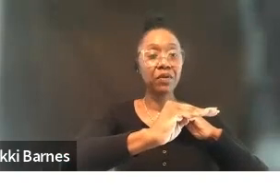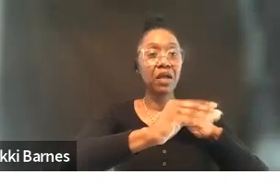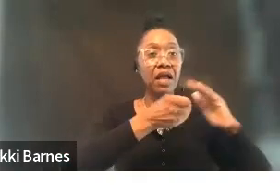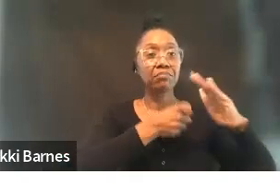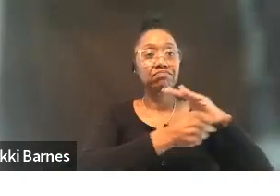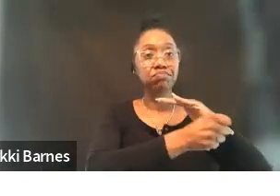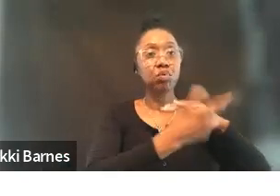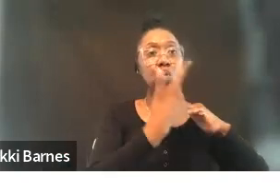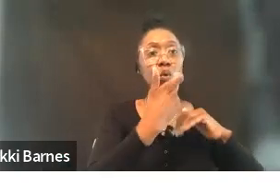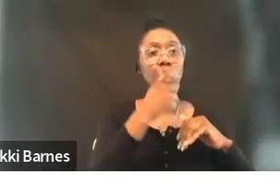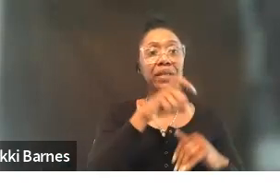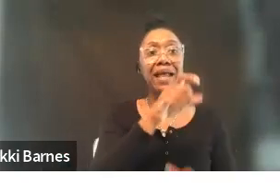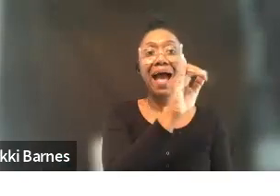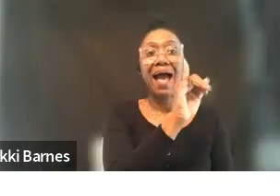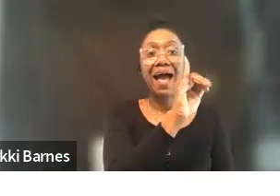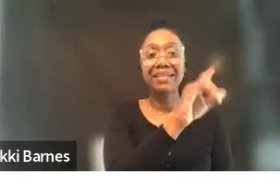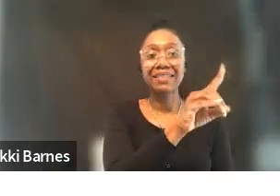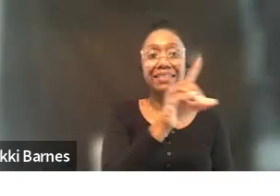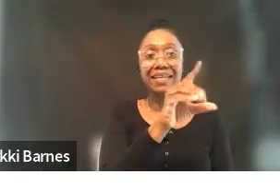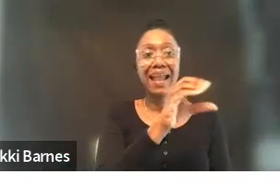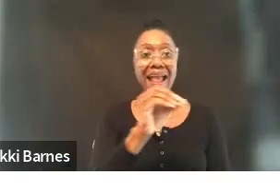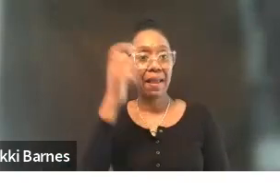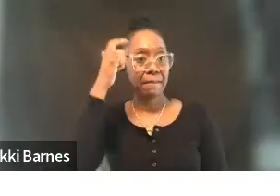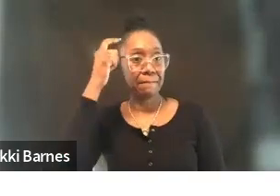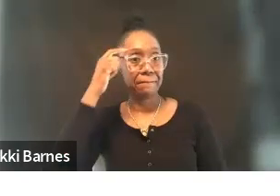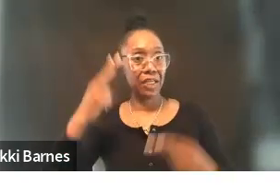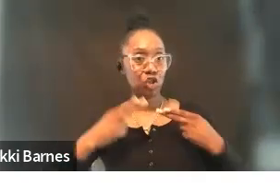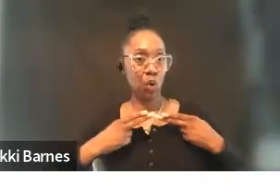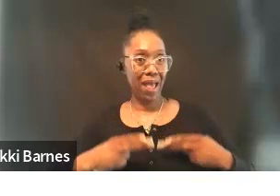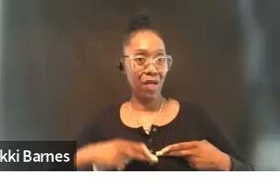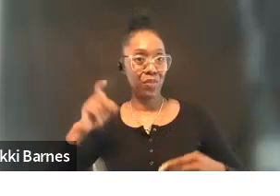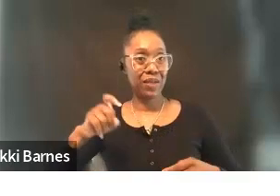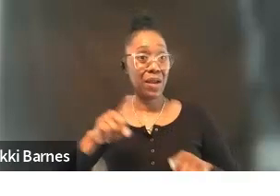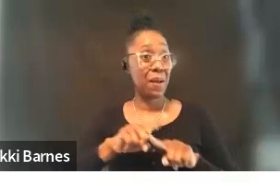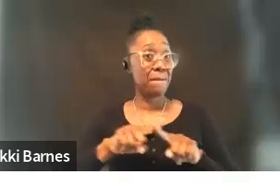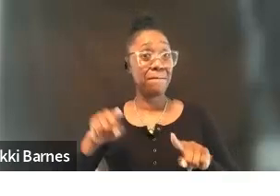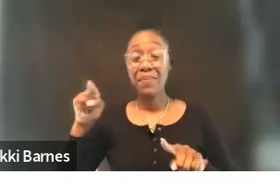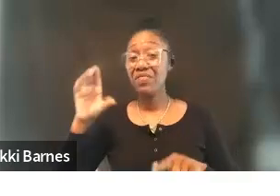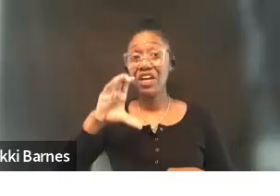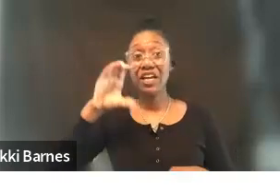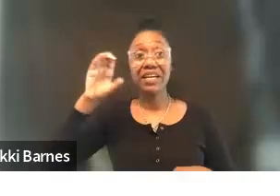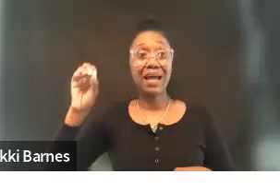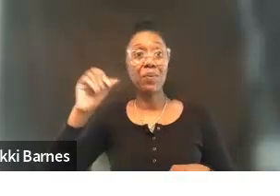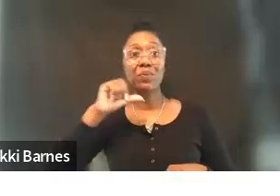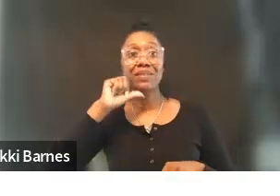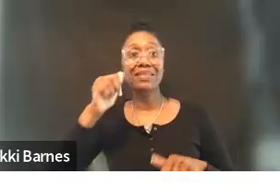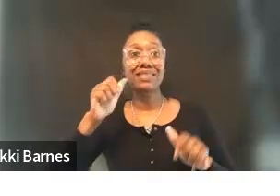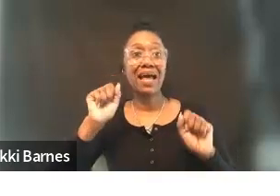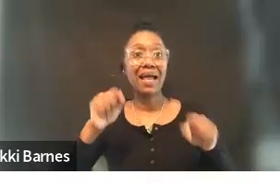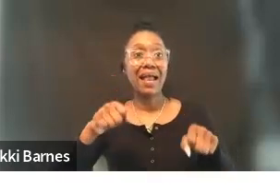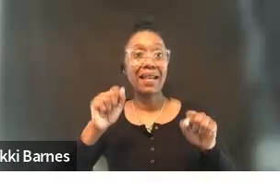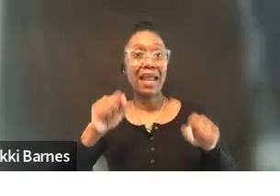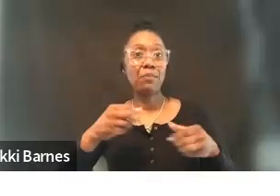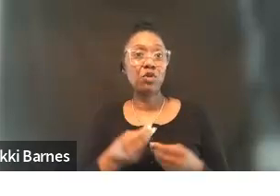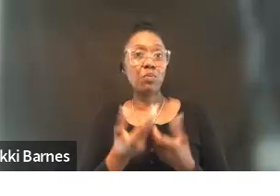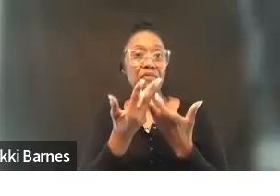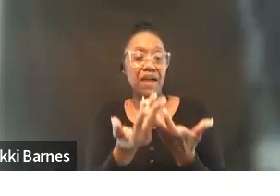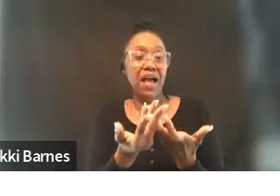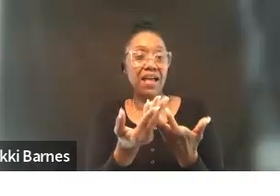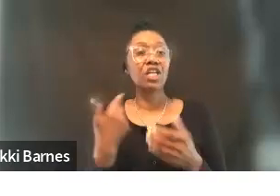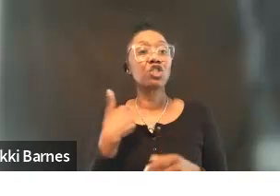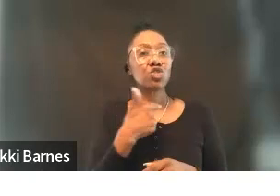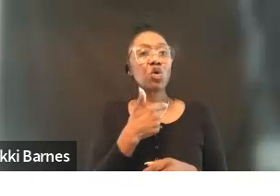But the private provider was not able to continue operating that part of the program. So that was another program that we lost in some of those years.